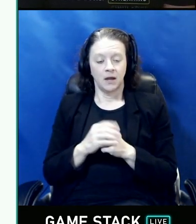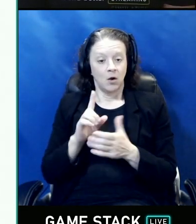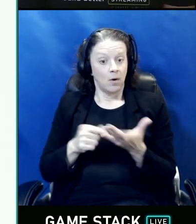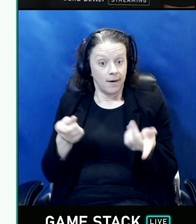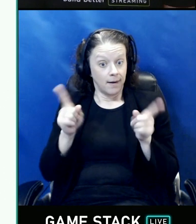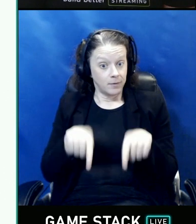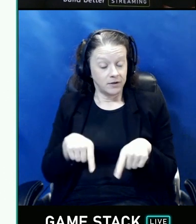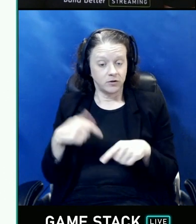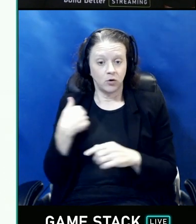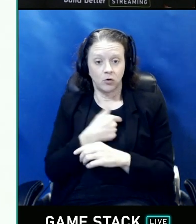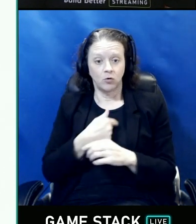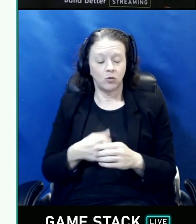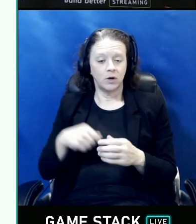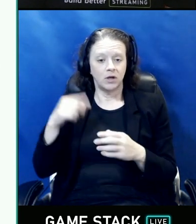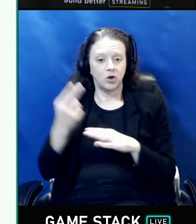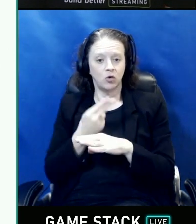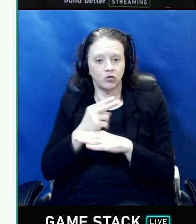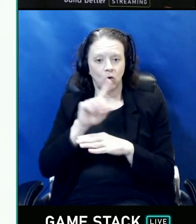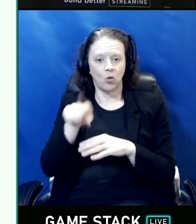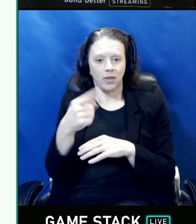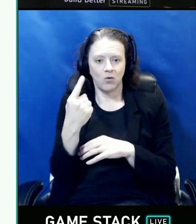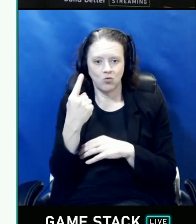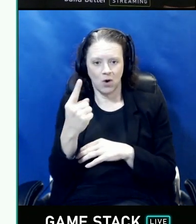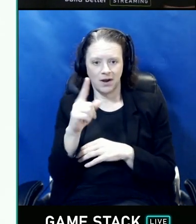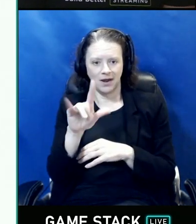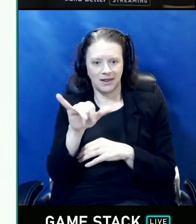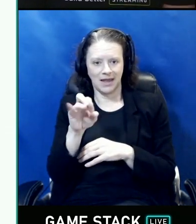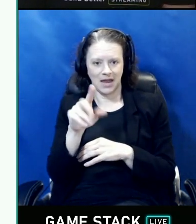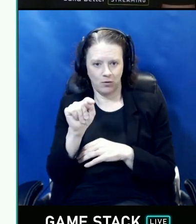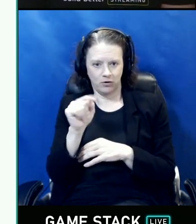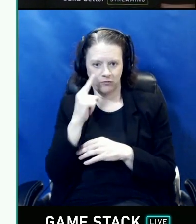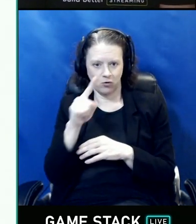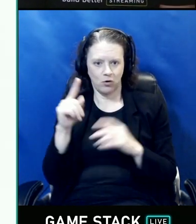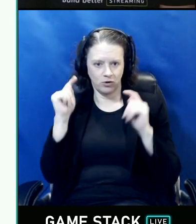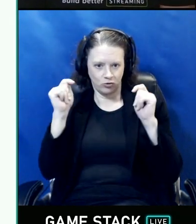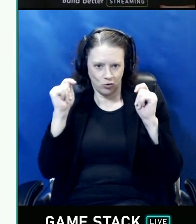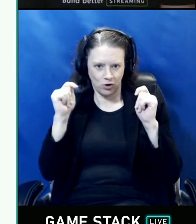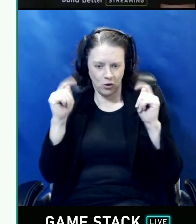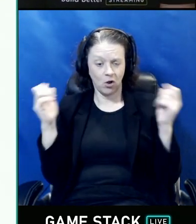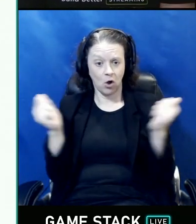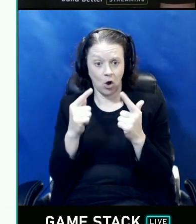us to use only a single layout for the tutorial. All of the buttons are there on the layout,